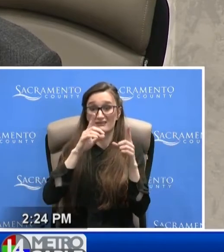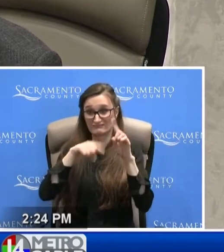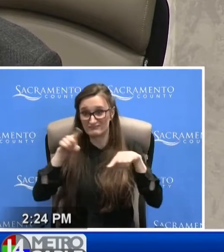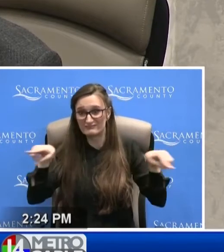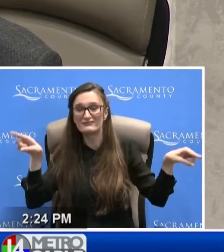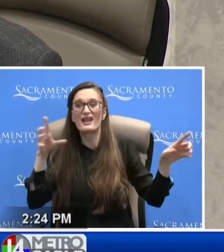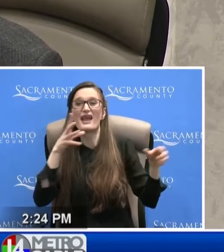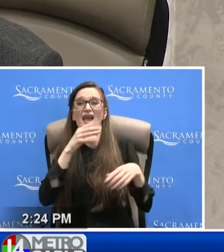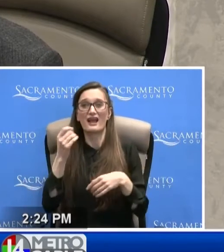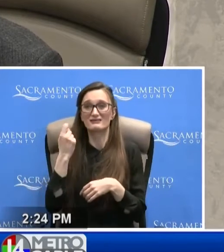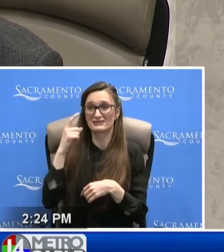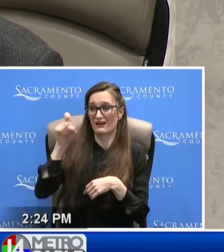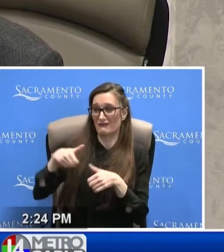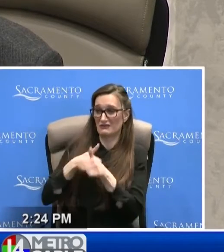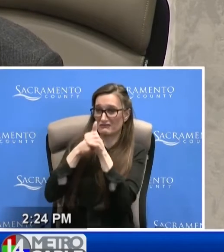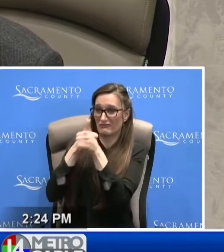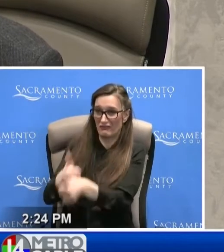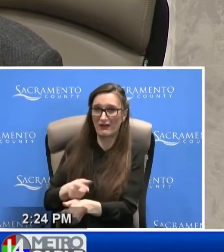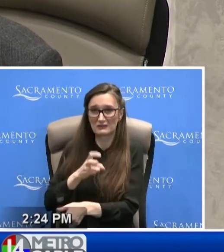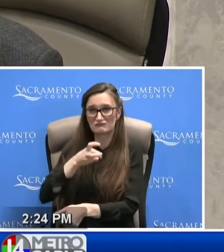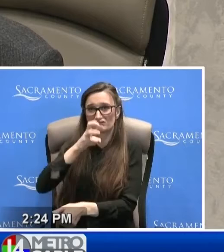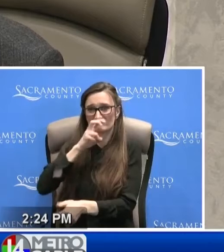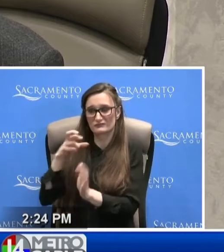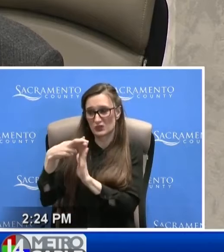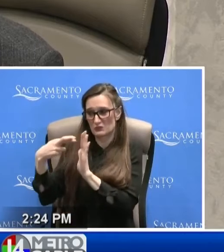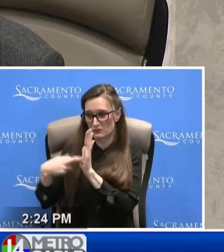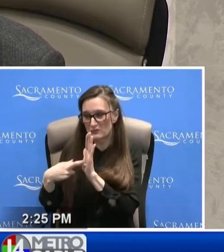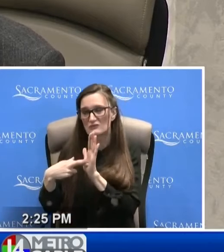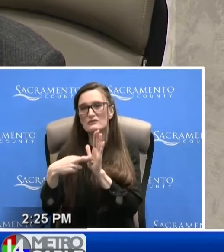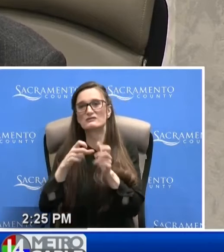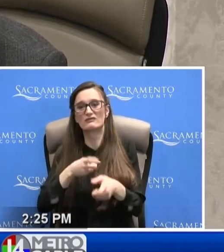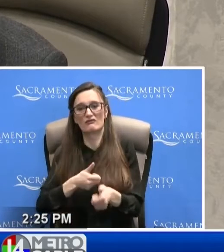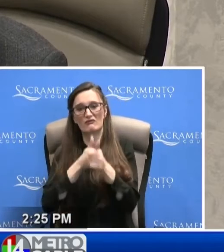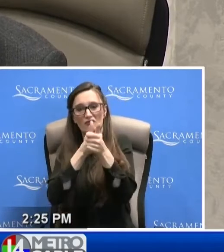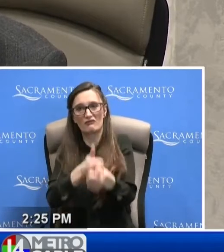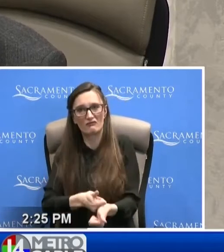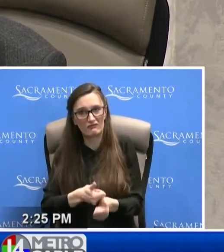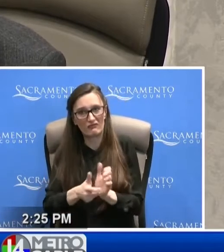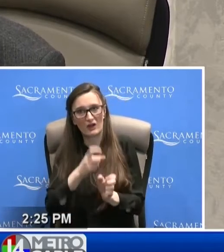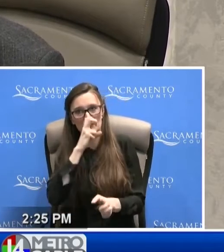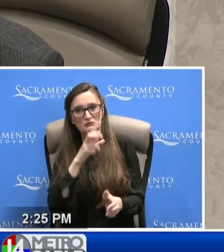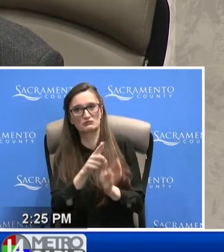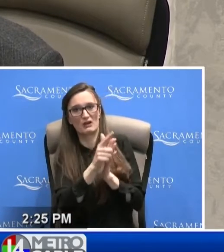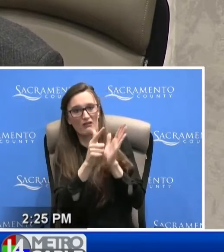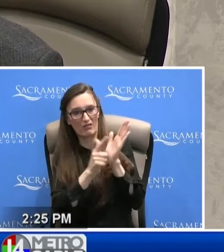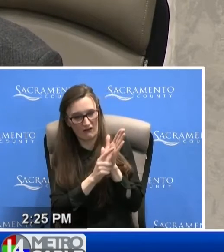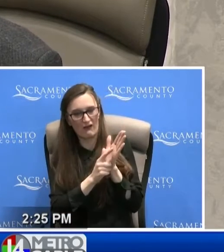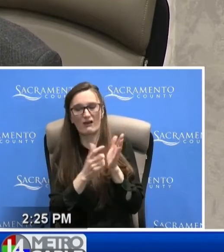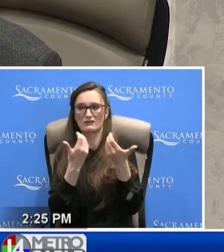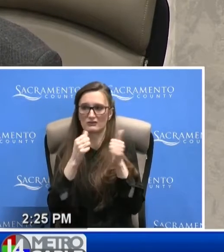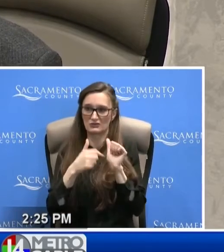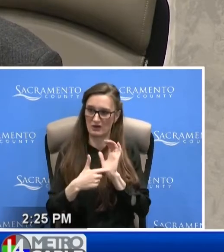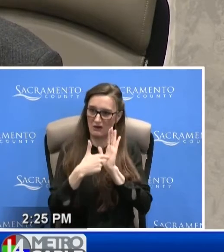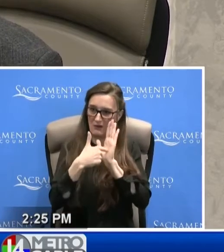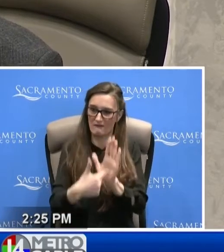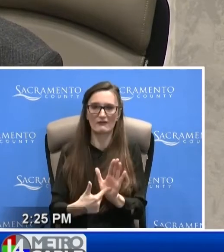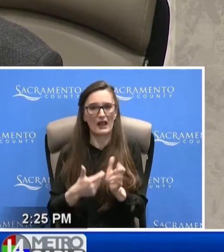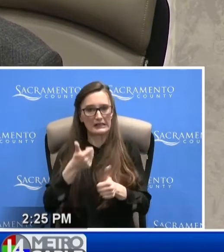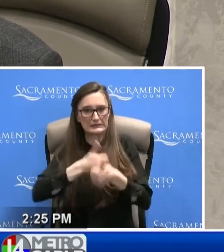things that are embedded in law and how to do that in a way that I think are fairly reflected. Certainly, communities of interest in recognizing that,